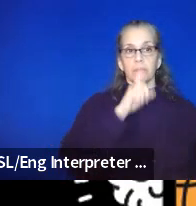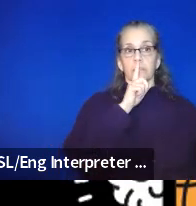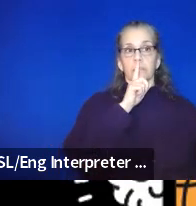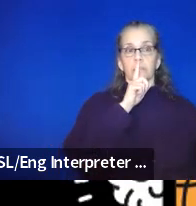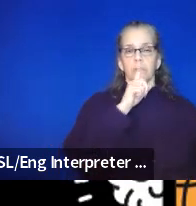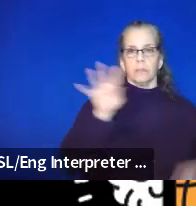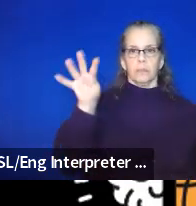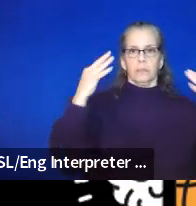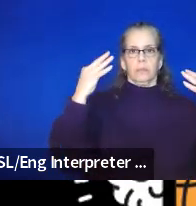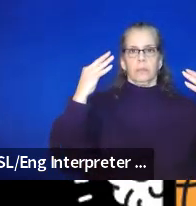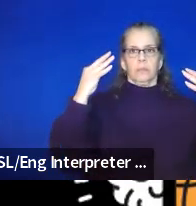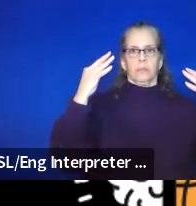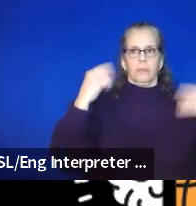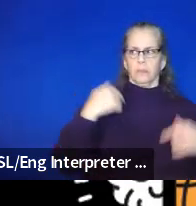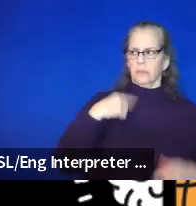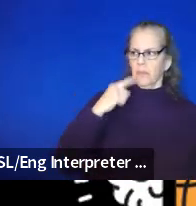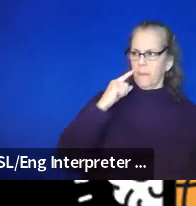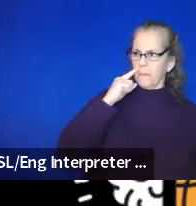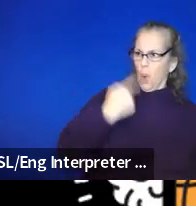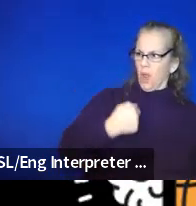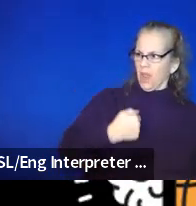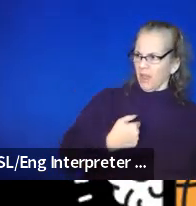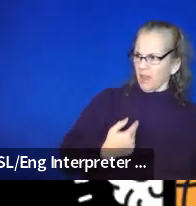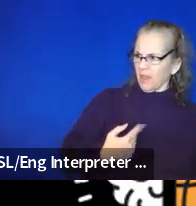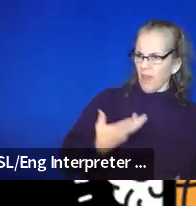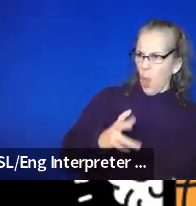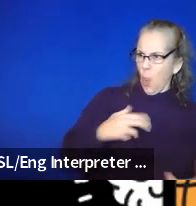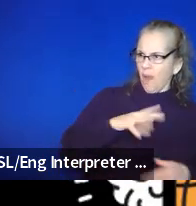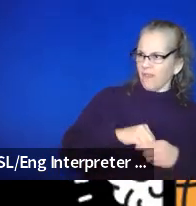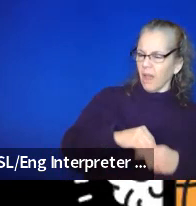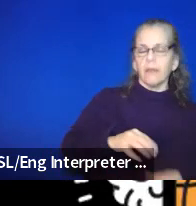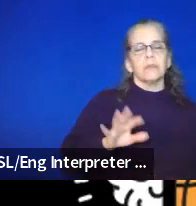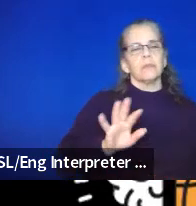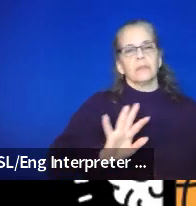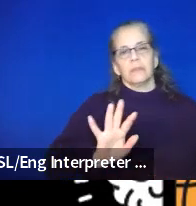they're boring and they will feel offended by that or lesser.